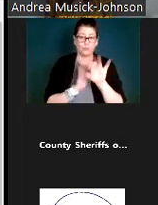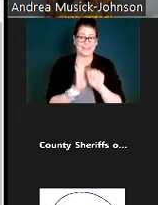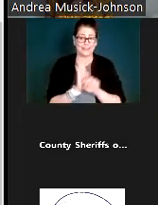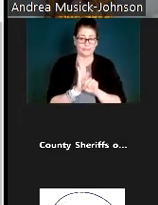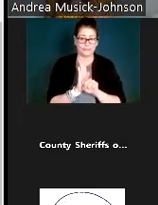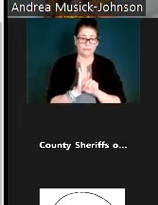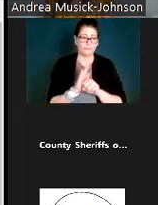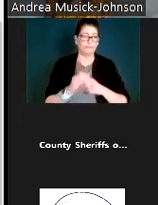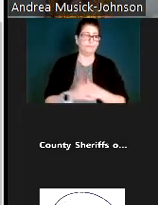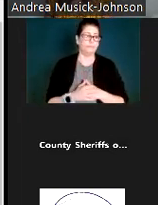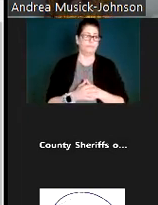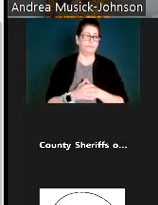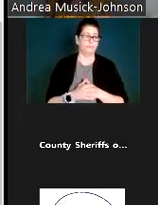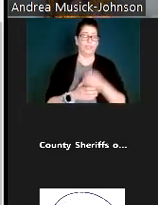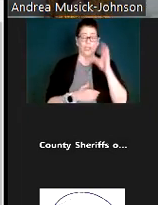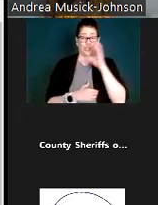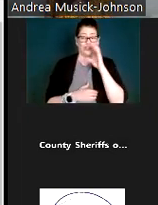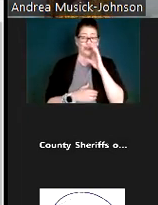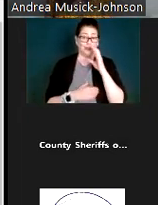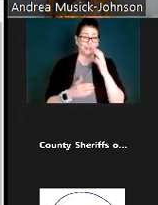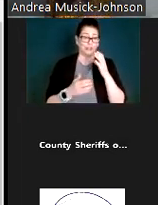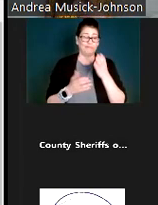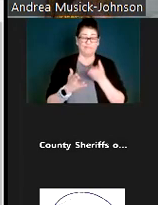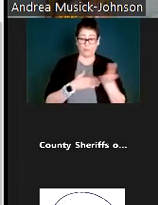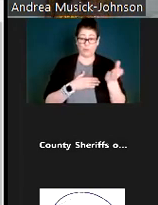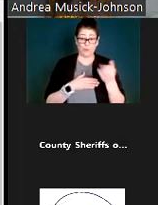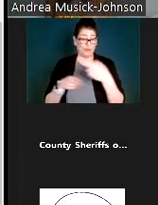You can search for an offender by ID number or name.